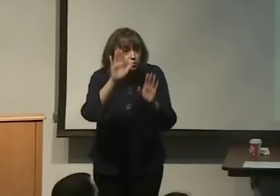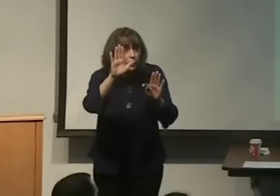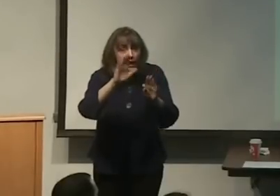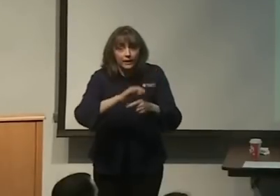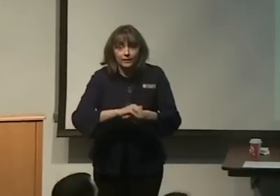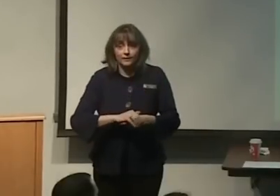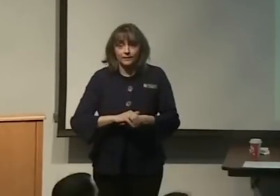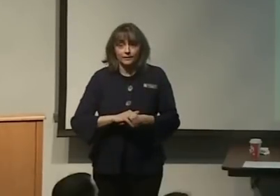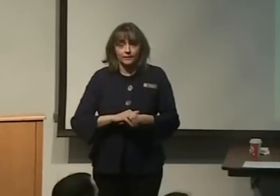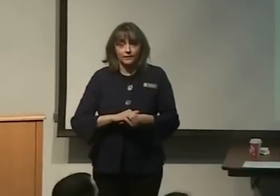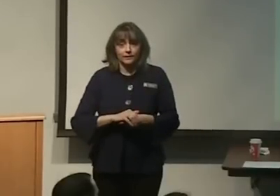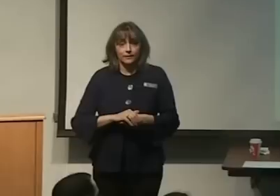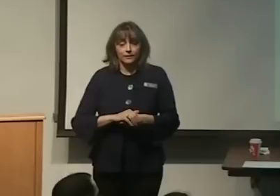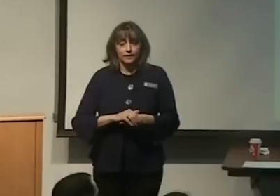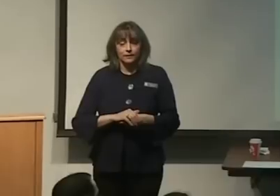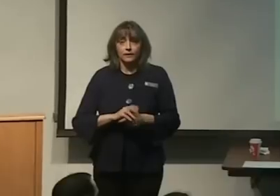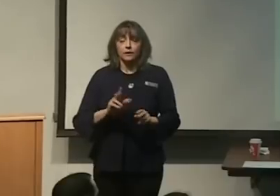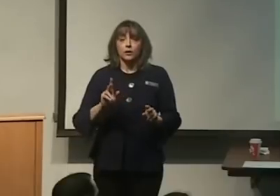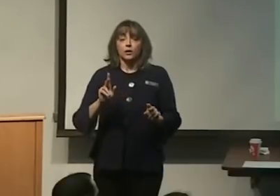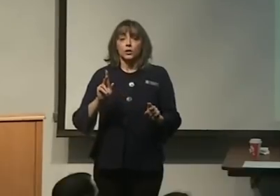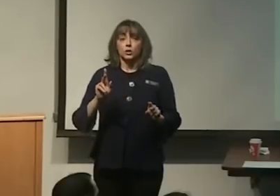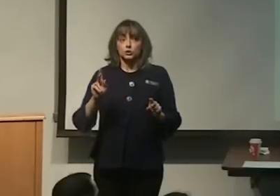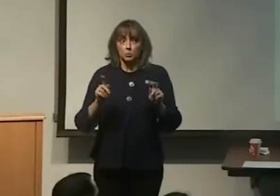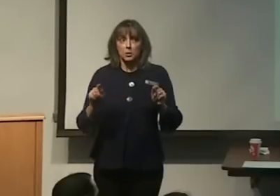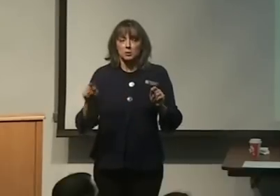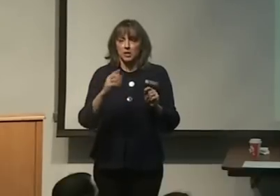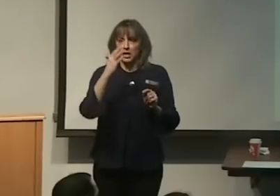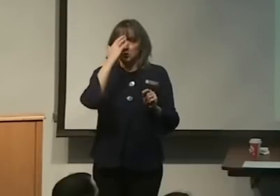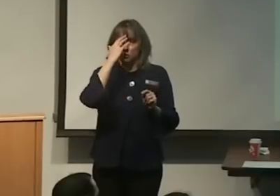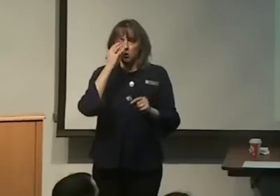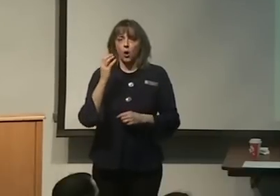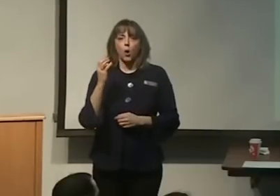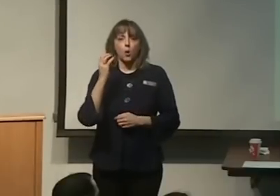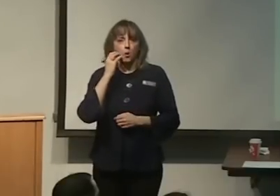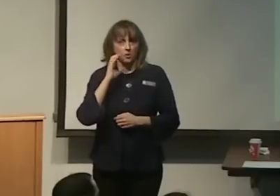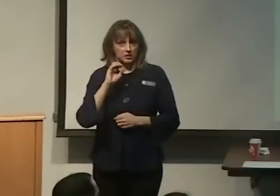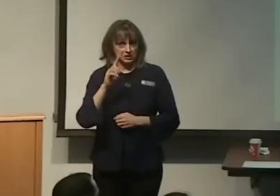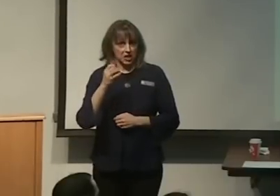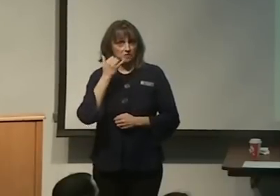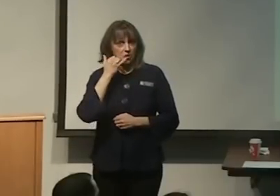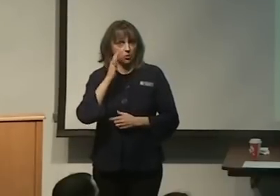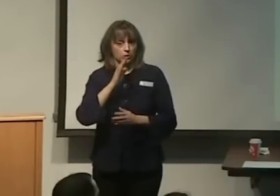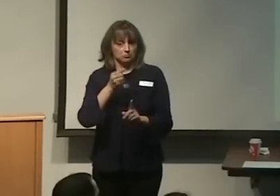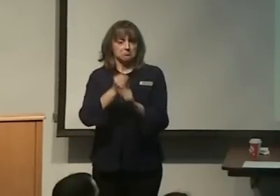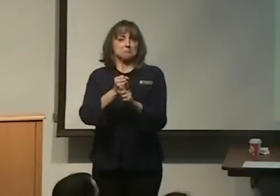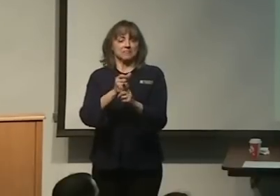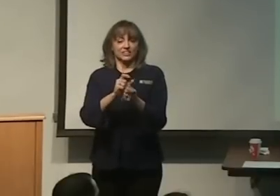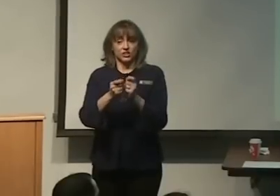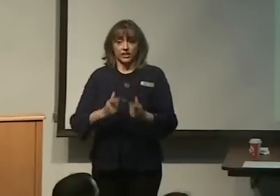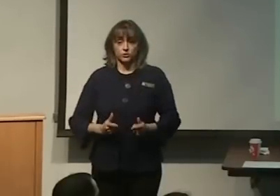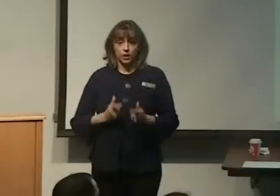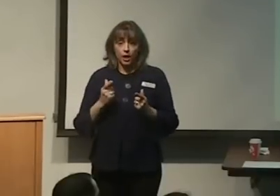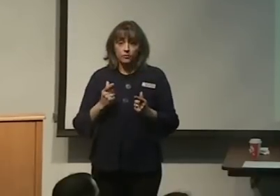So people literally they figured that the cell phone was going to be a life changer. I went to Timbuktu a couple years ago.